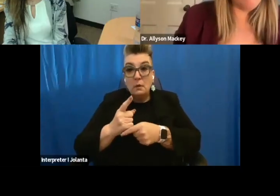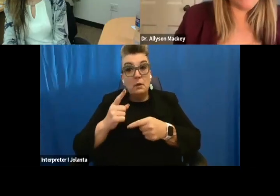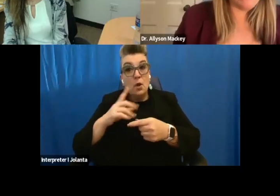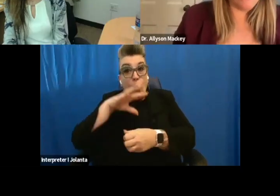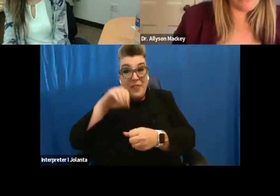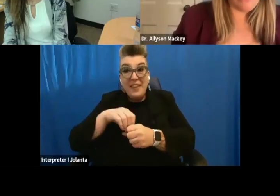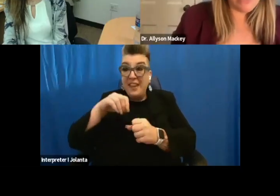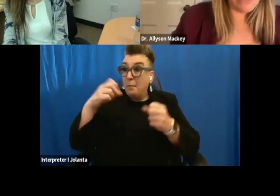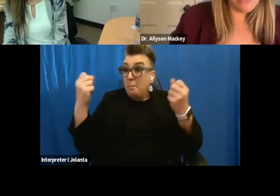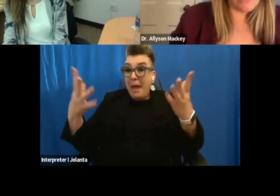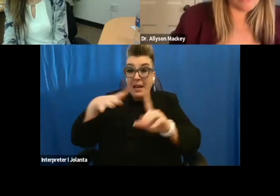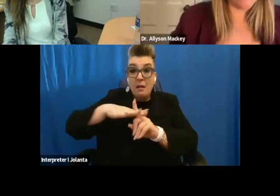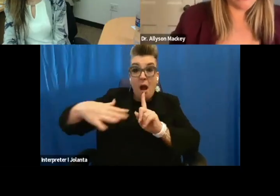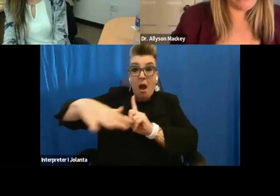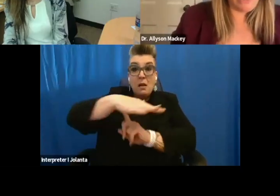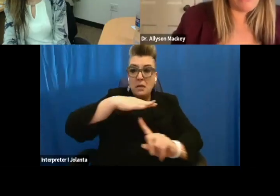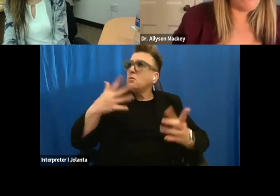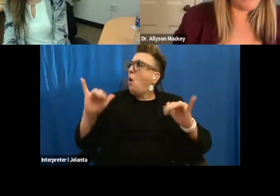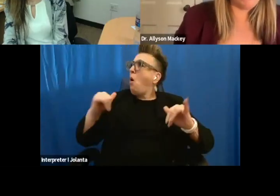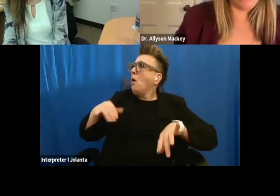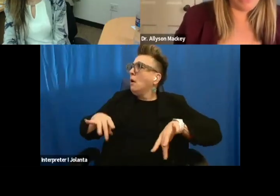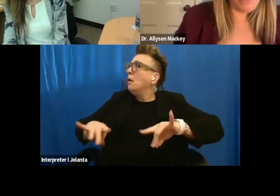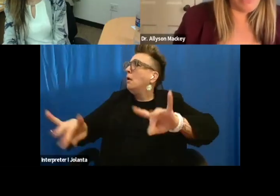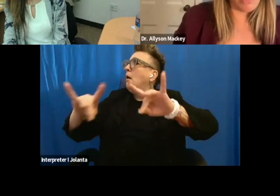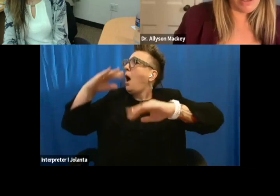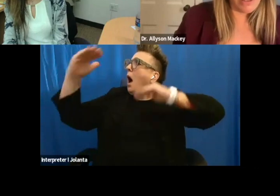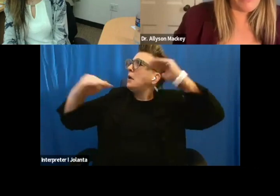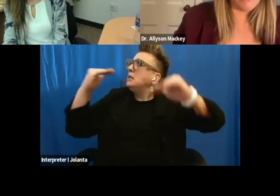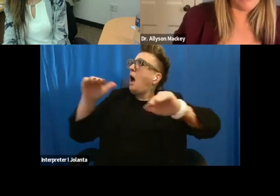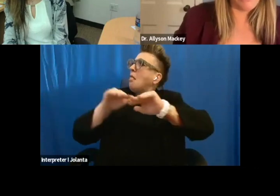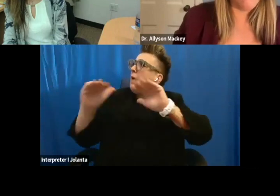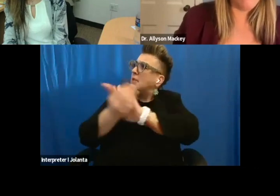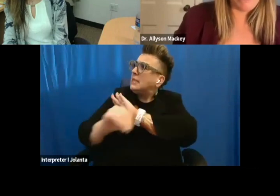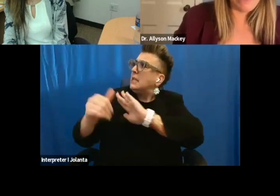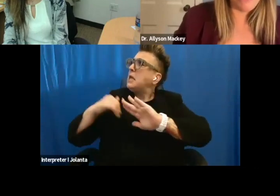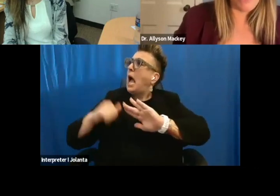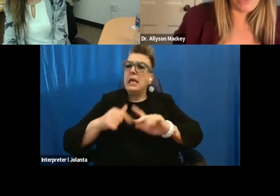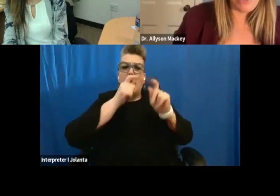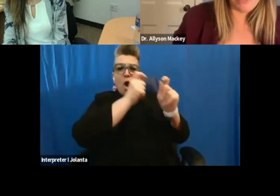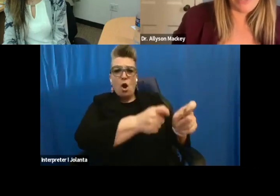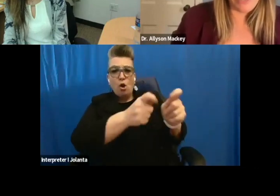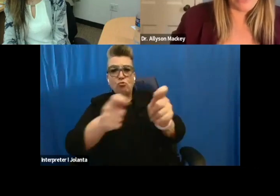sort of build adult level skills earlier in life and be able to contribute earlier but we're asking